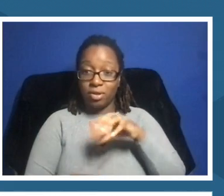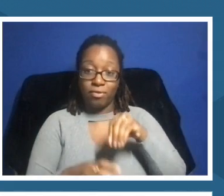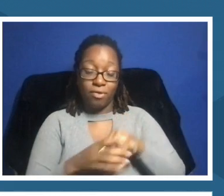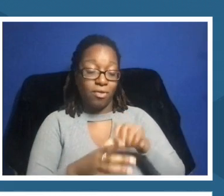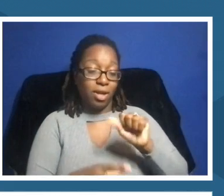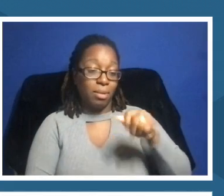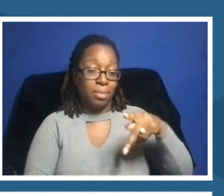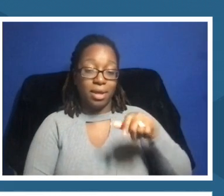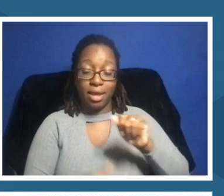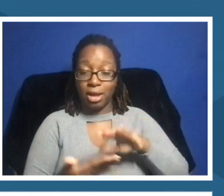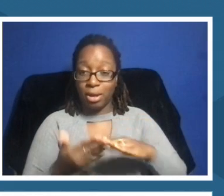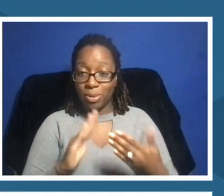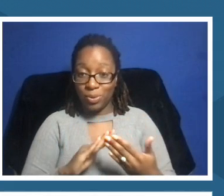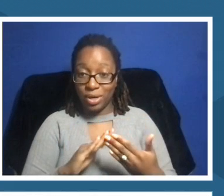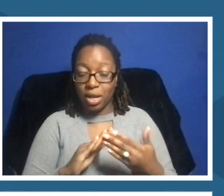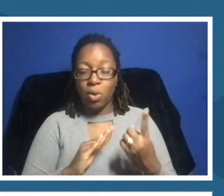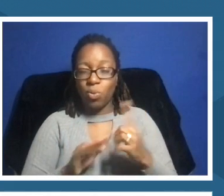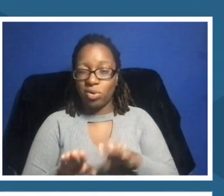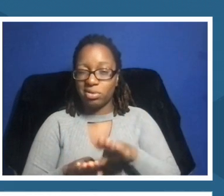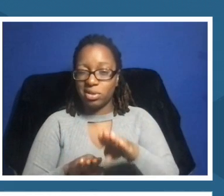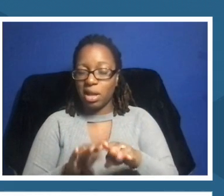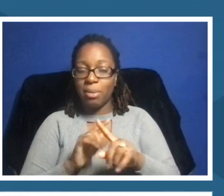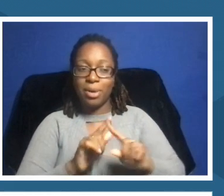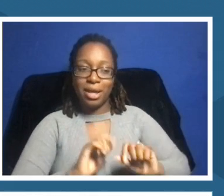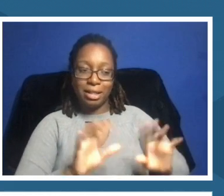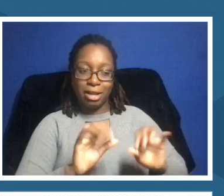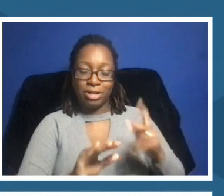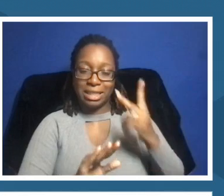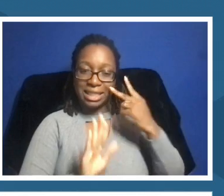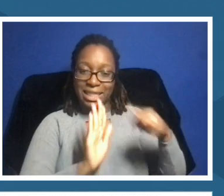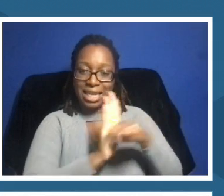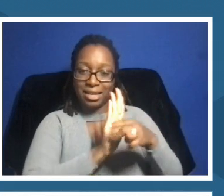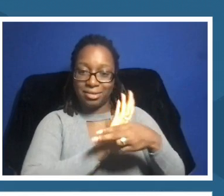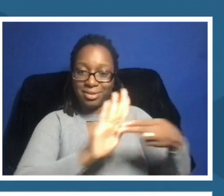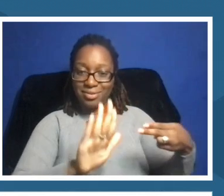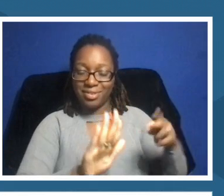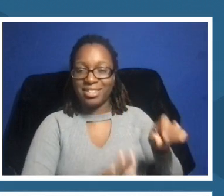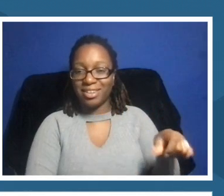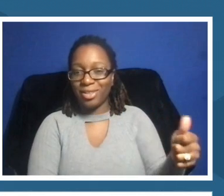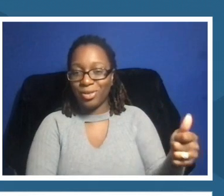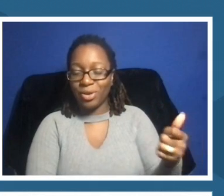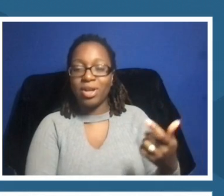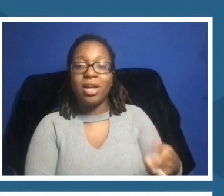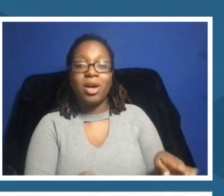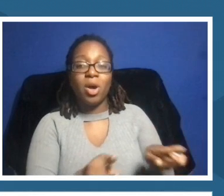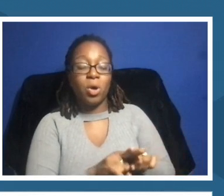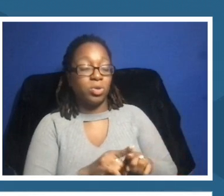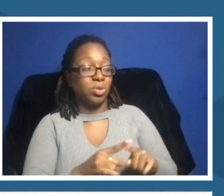critically examining stereotypes is another and lastly embracing the